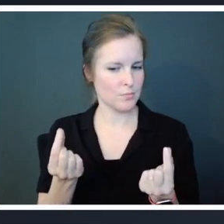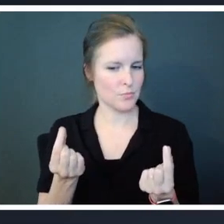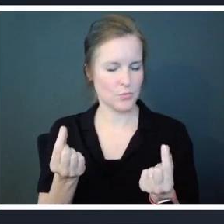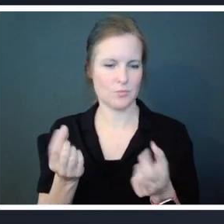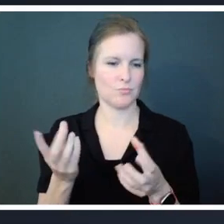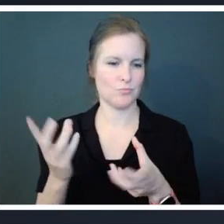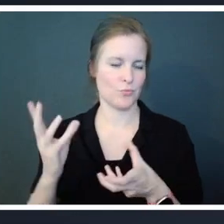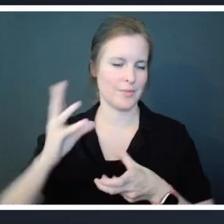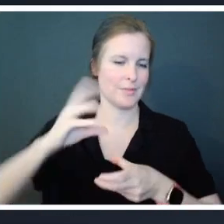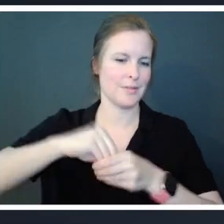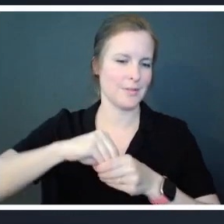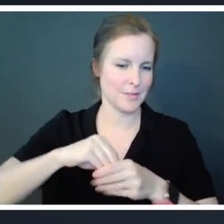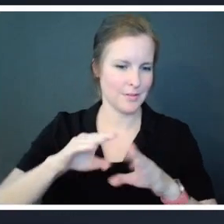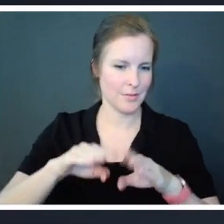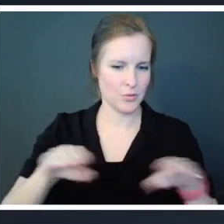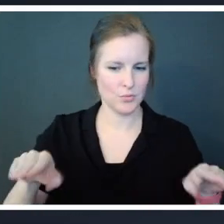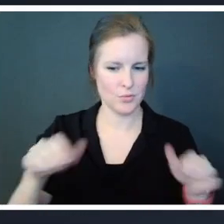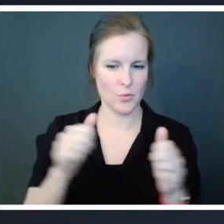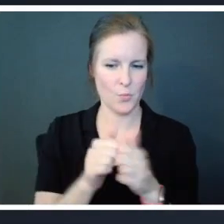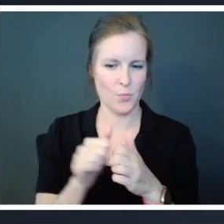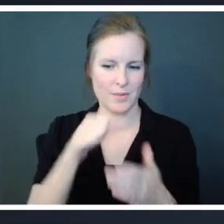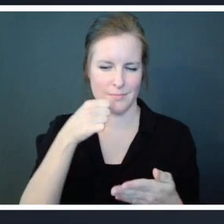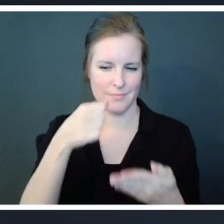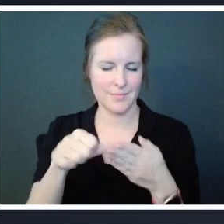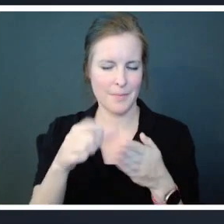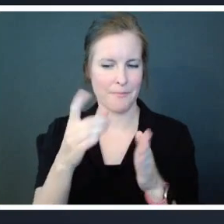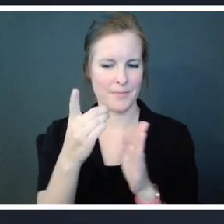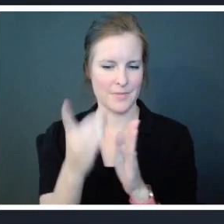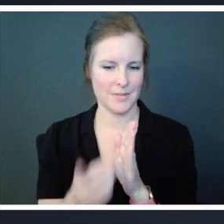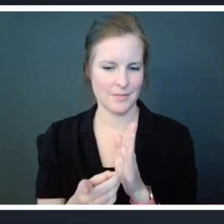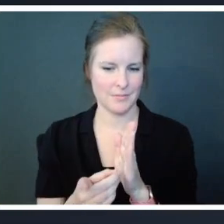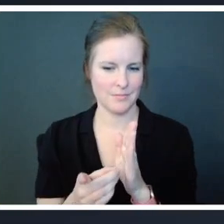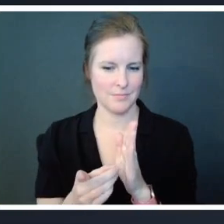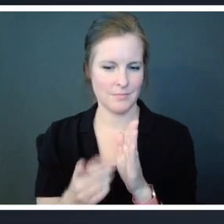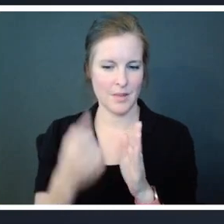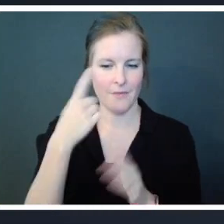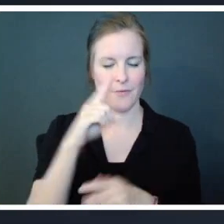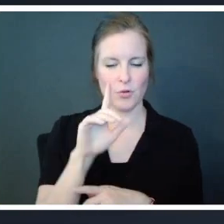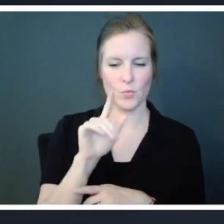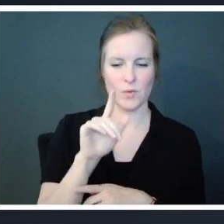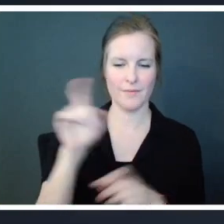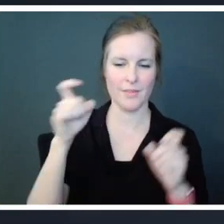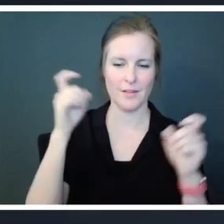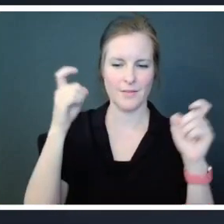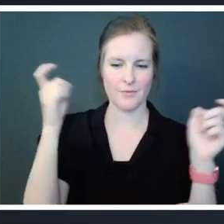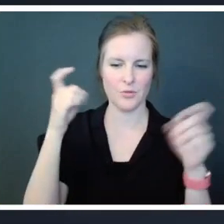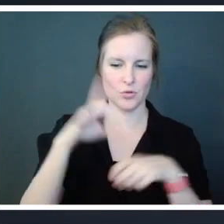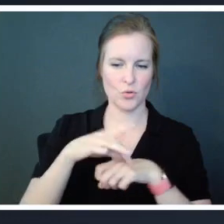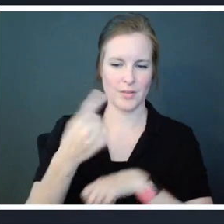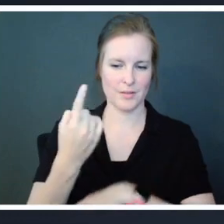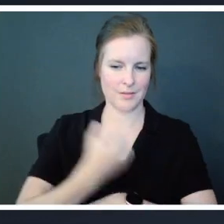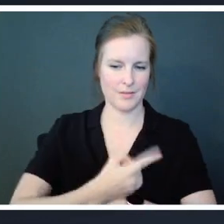of Earth Day in 1995, the Postal Service held a contest challenging children 8 to 13 years old,